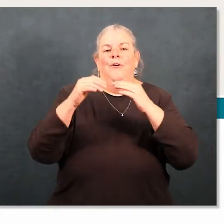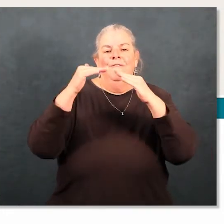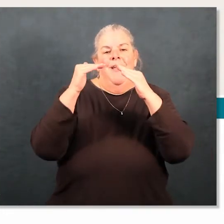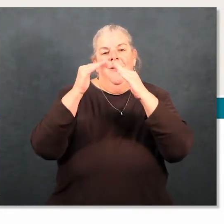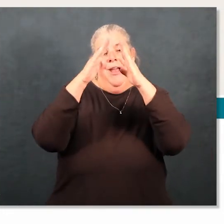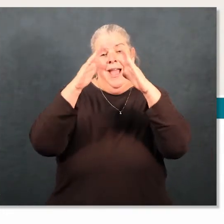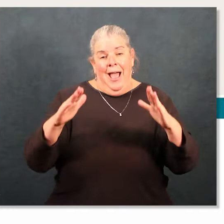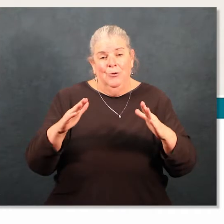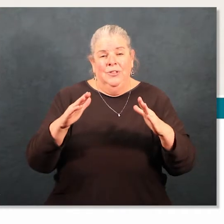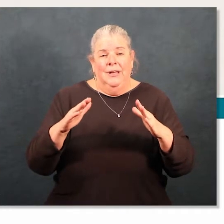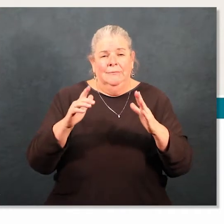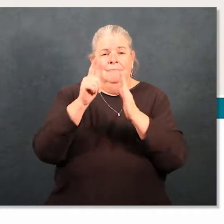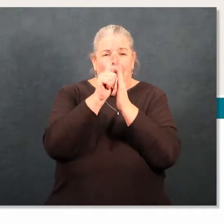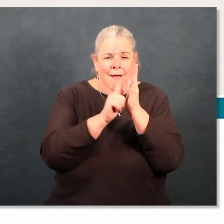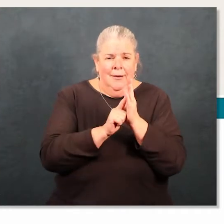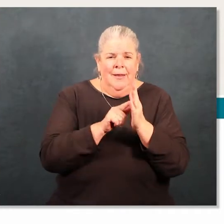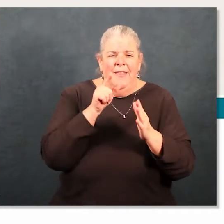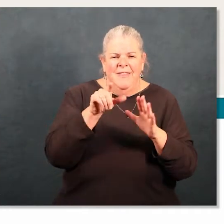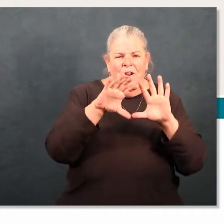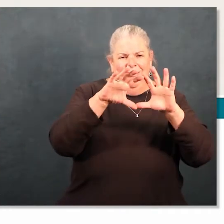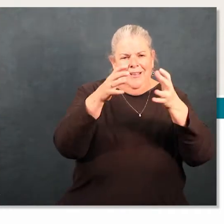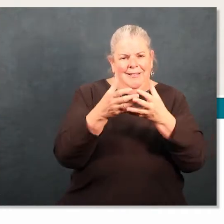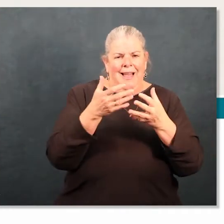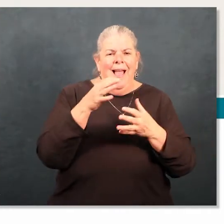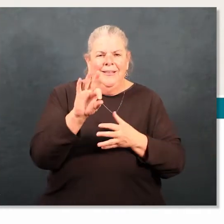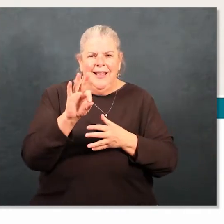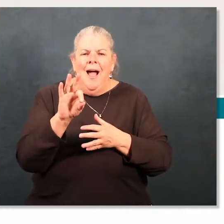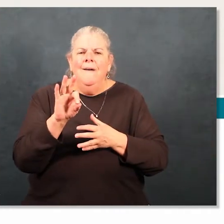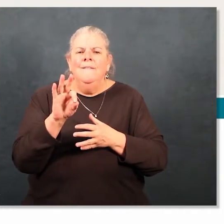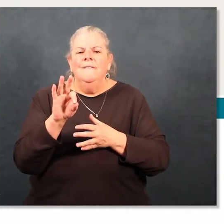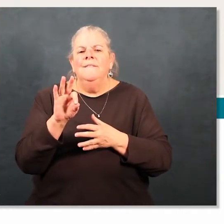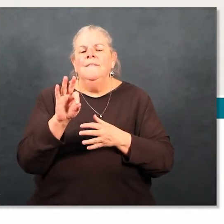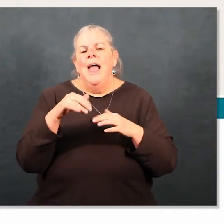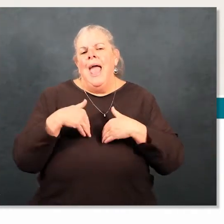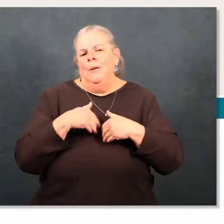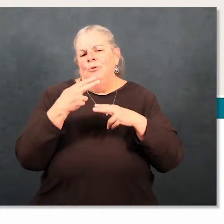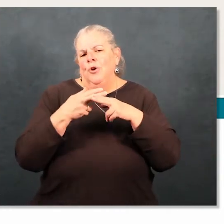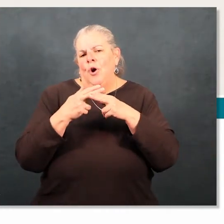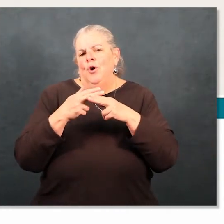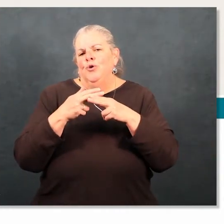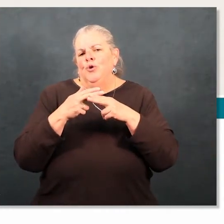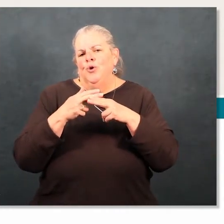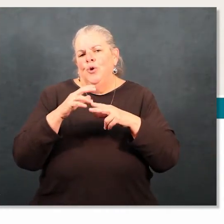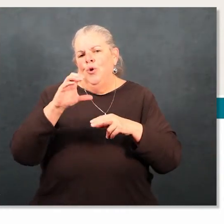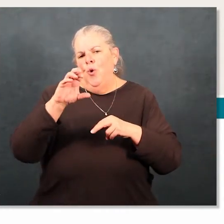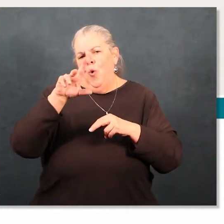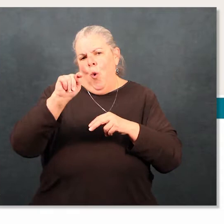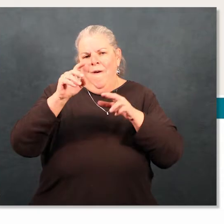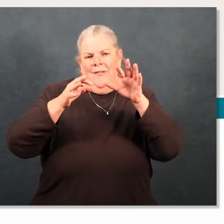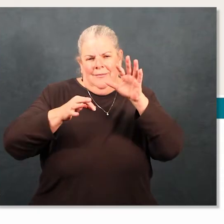of assistance animals called a court facility dogs. And, these are newly recognized